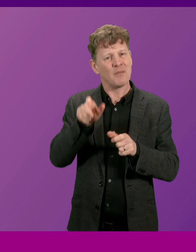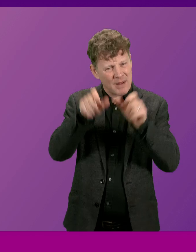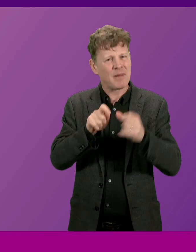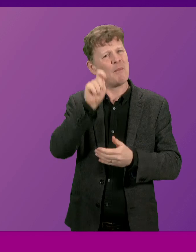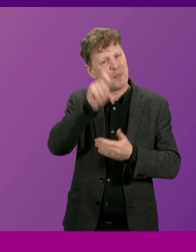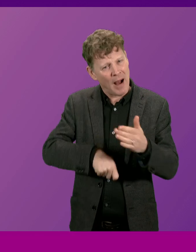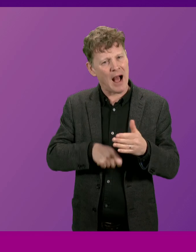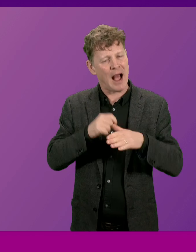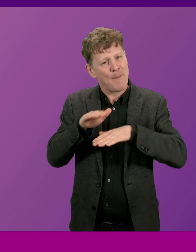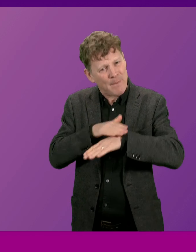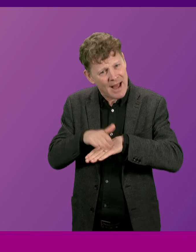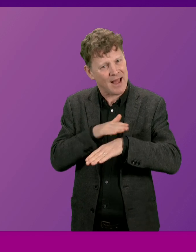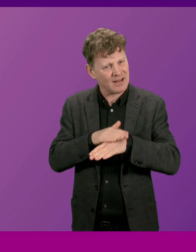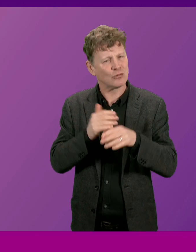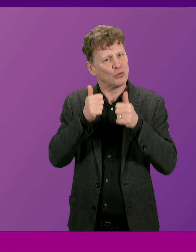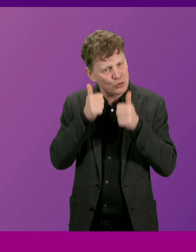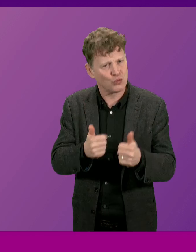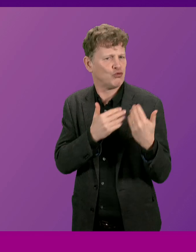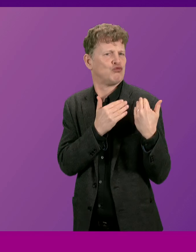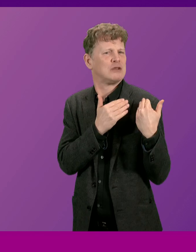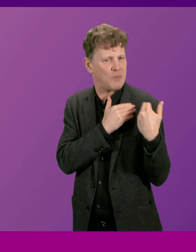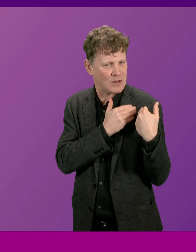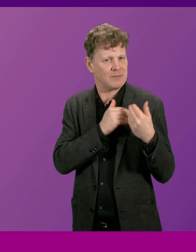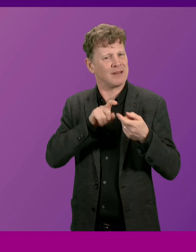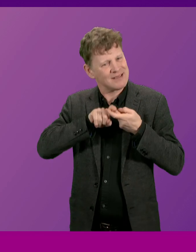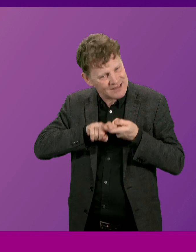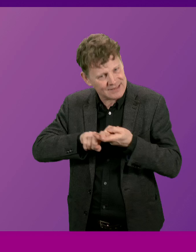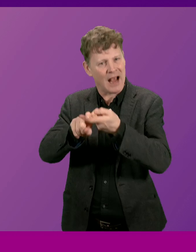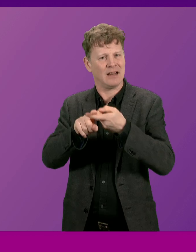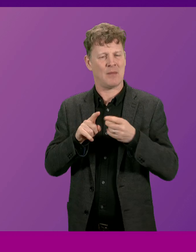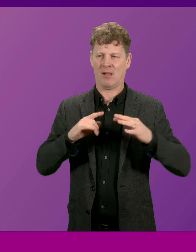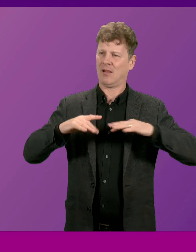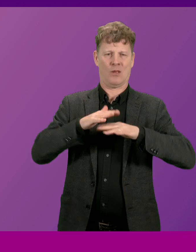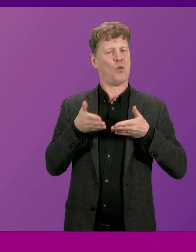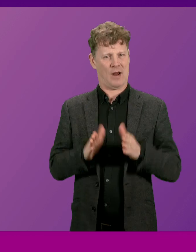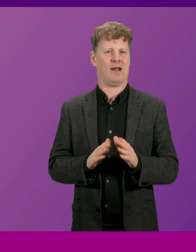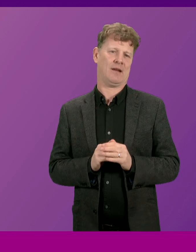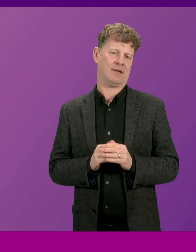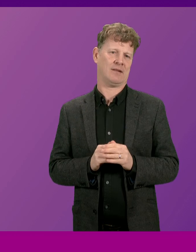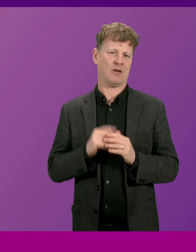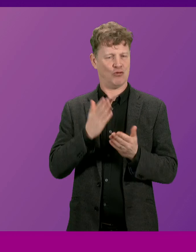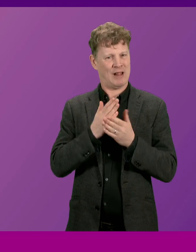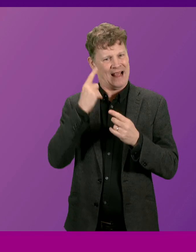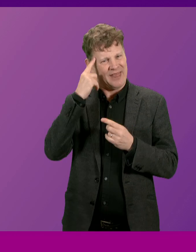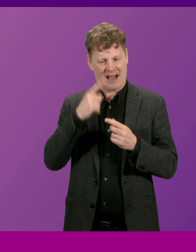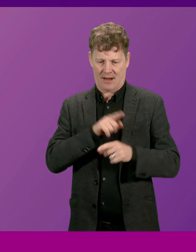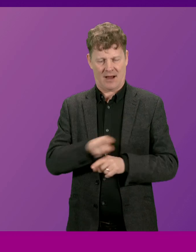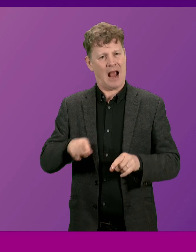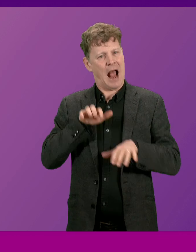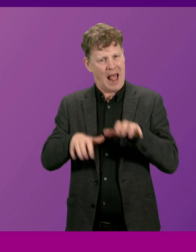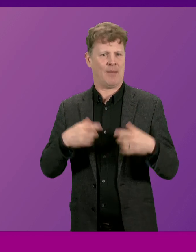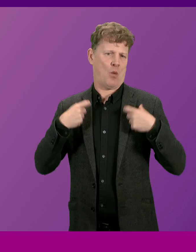pets in a responsible and sustained climate in which the welfare of the animal has been